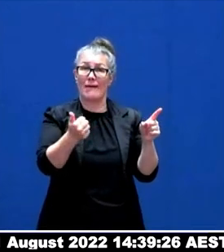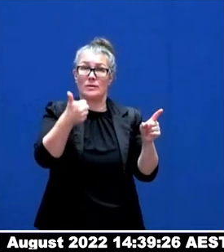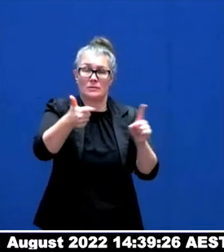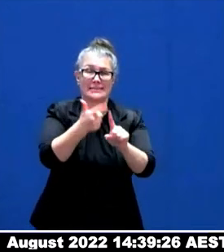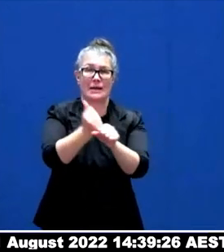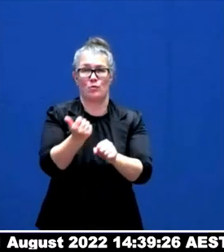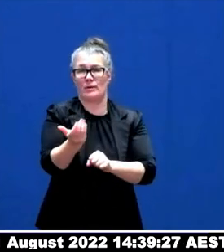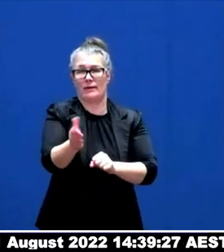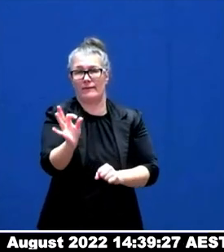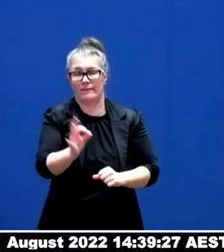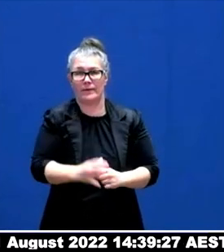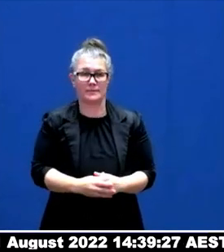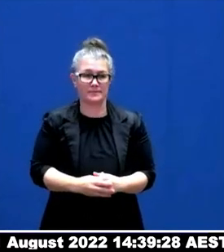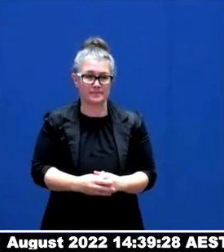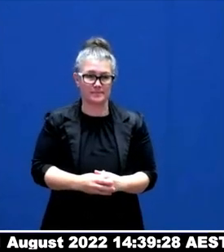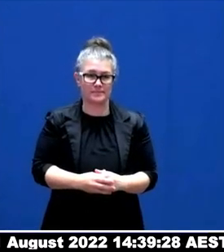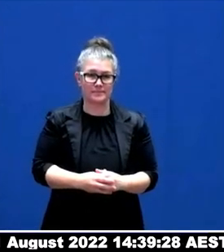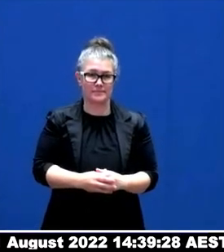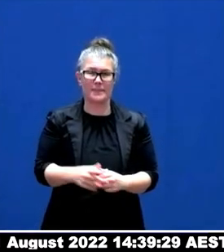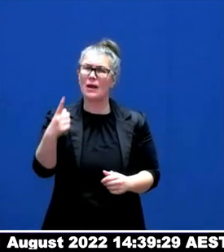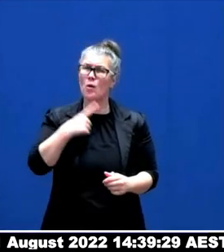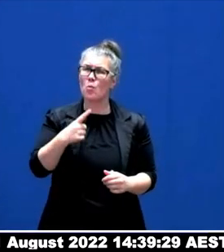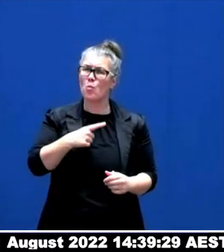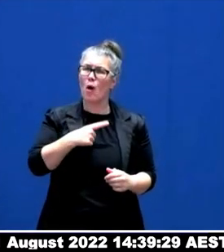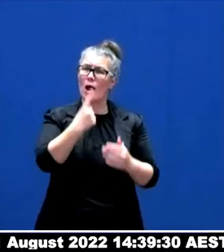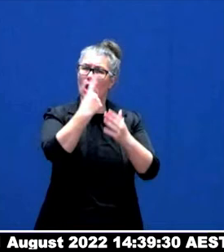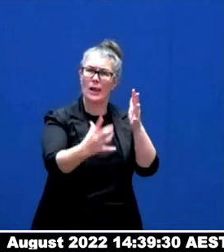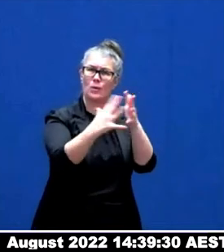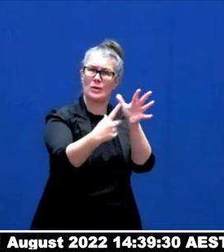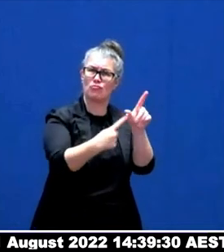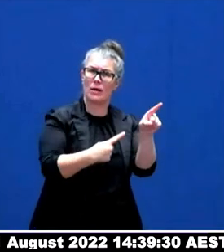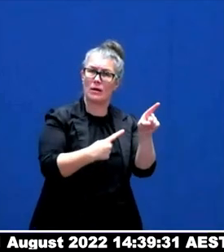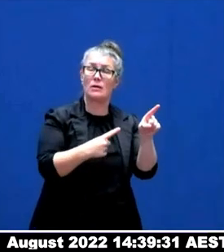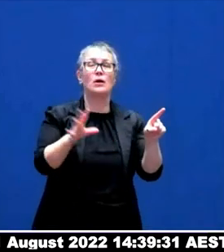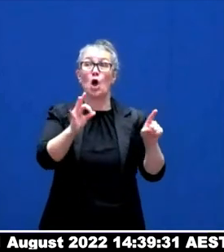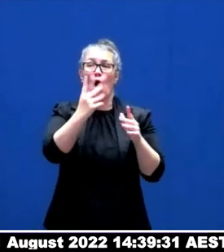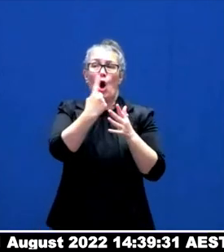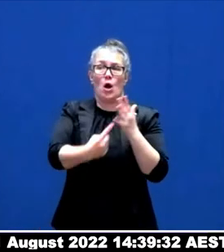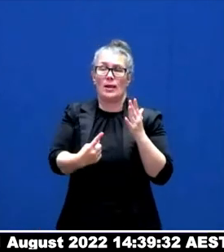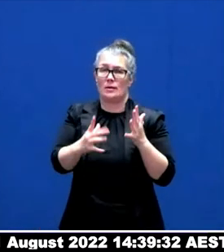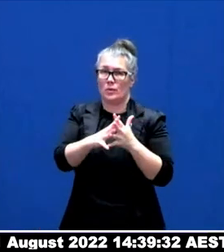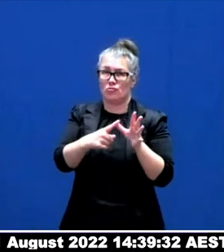Why would this be limited to Western Australia? It's not limited. It can - it is happening now.